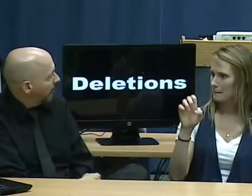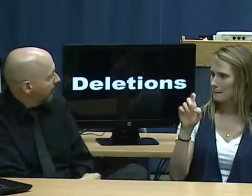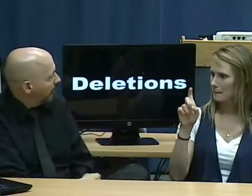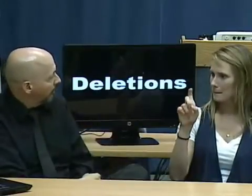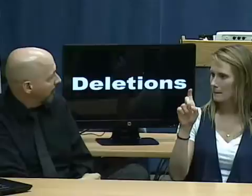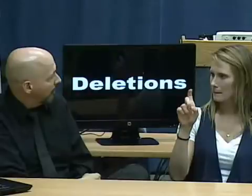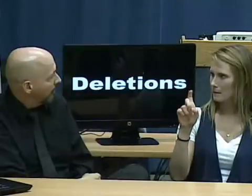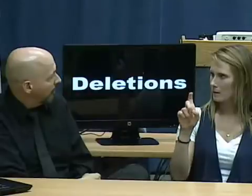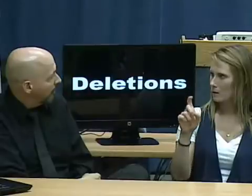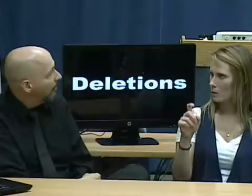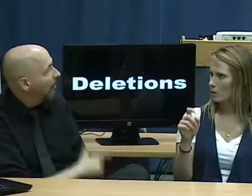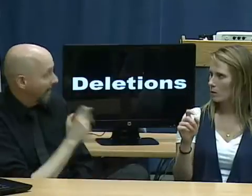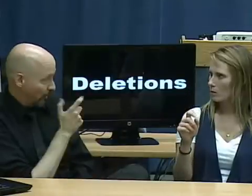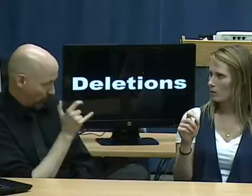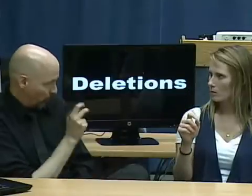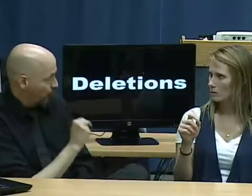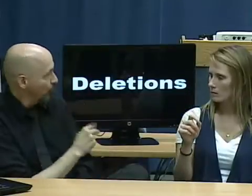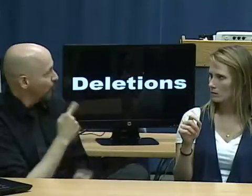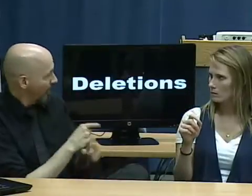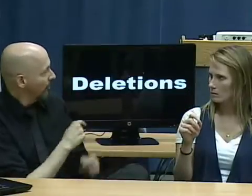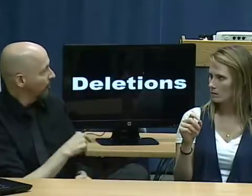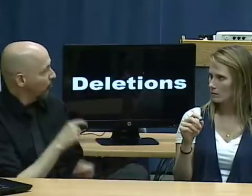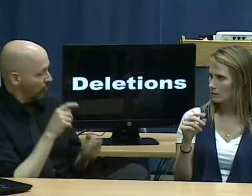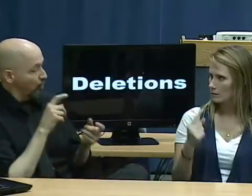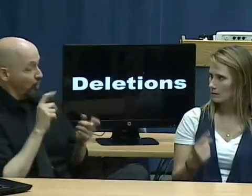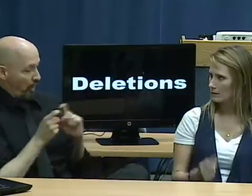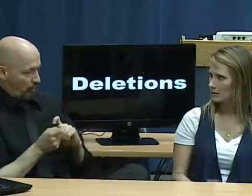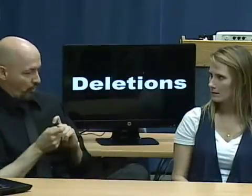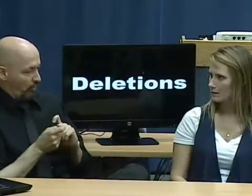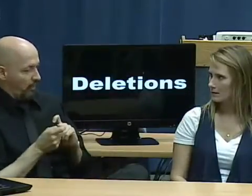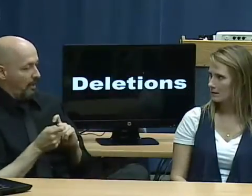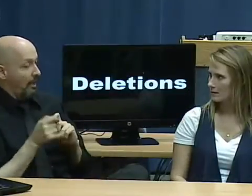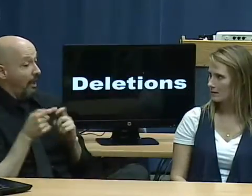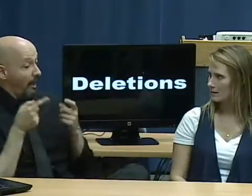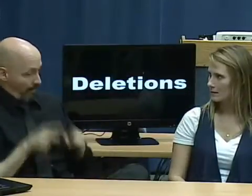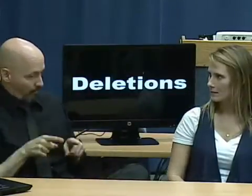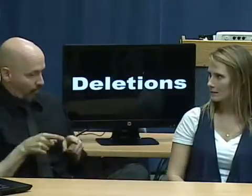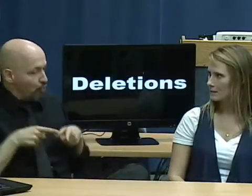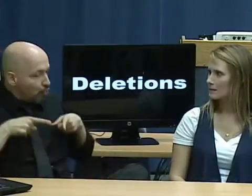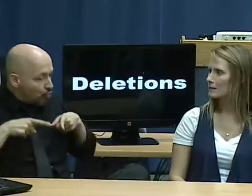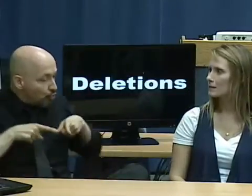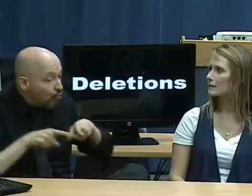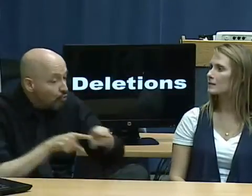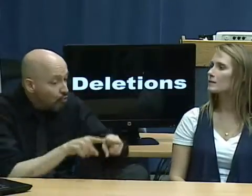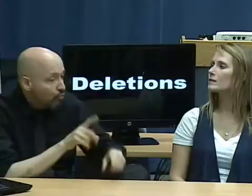L-E-X LEXICALIZATION, right. The change happens during--